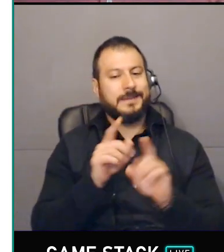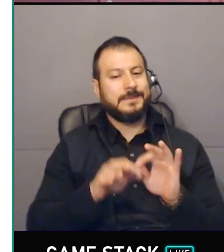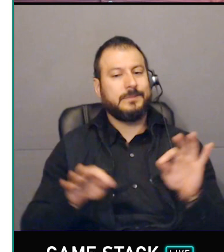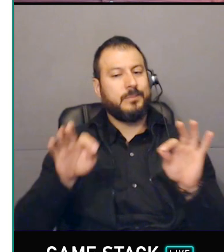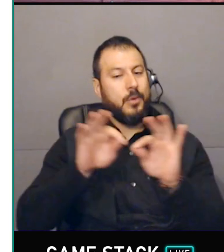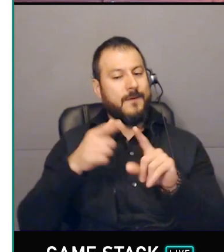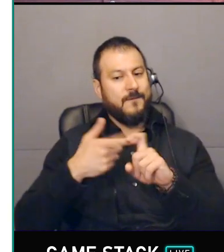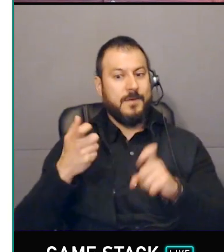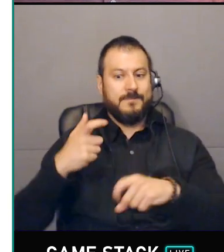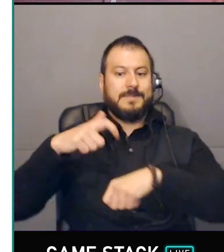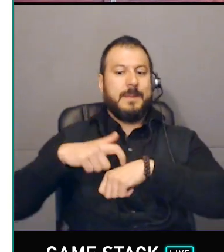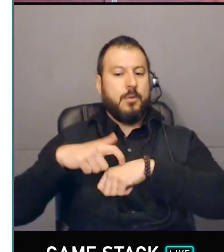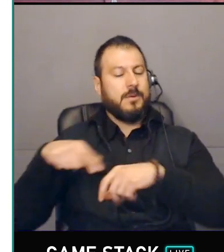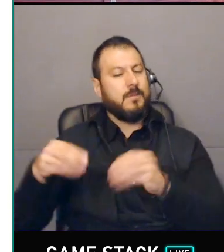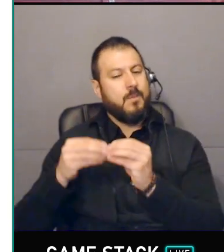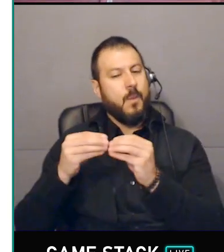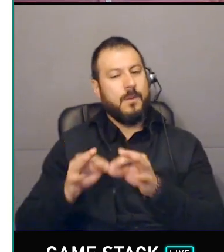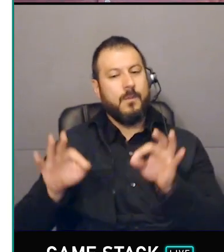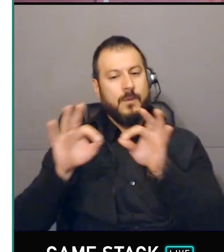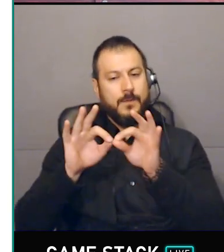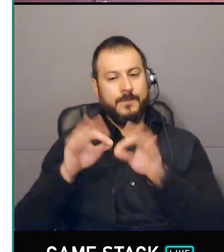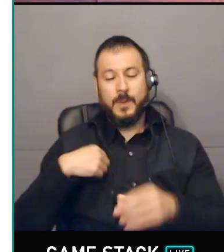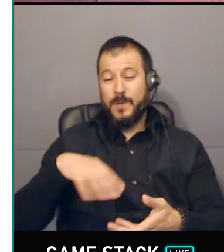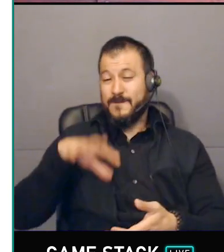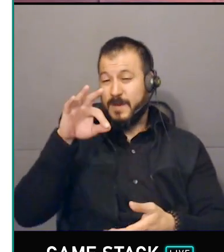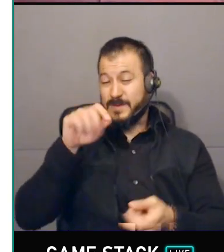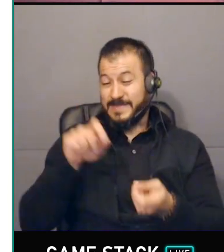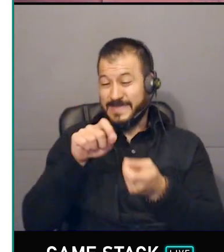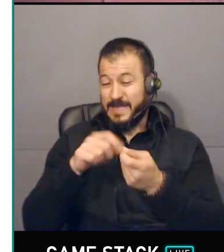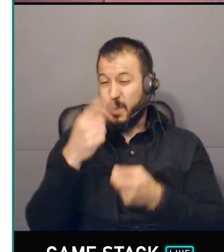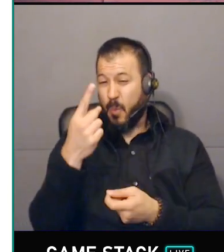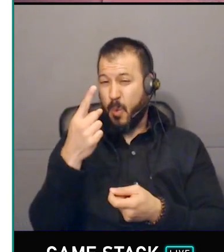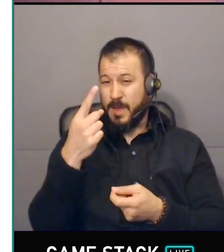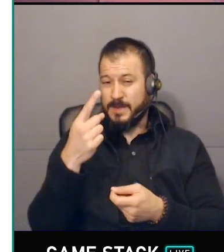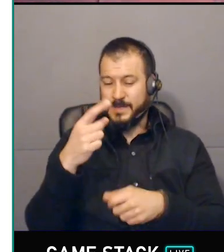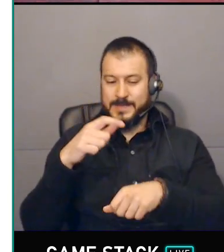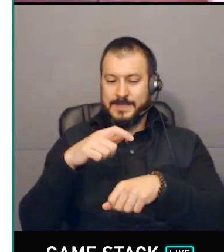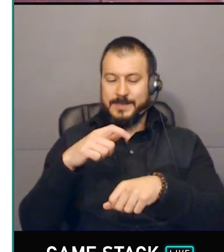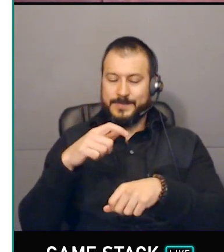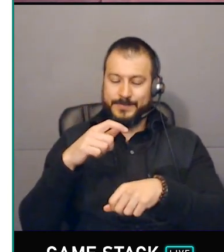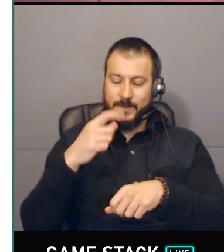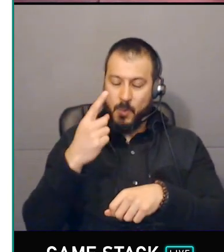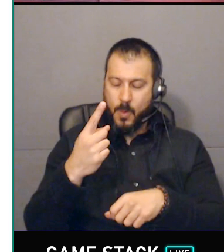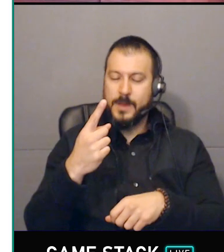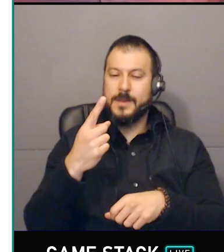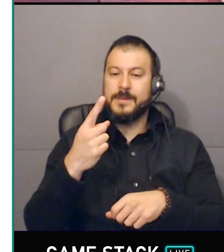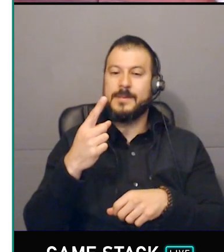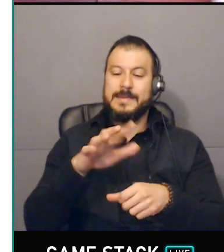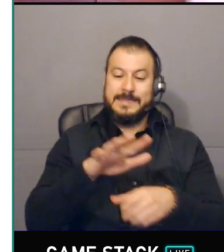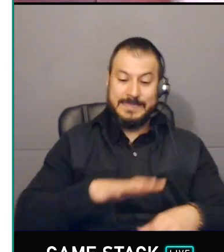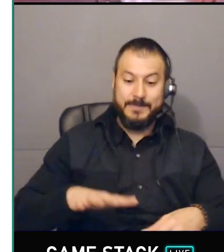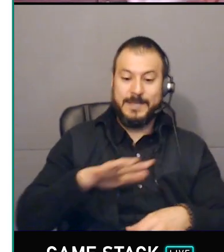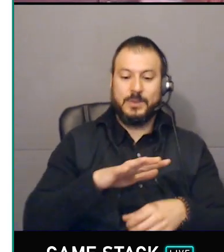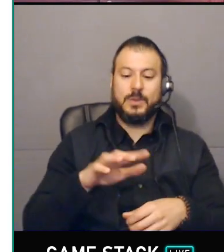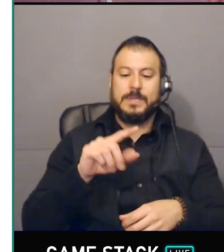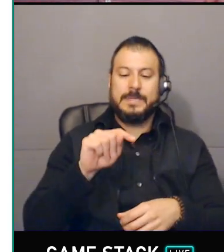as the one from temporal. And so we found that exactly one spatial temporal or, excuse me, one spatial tap seems sufficient,